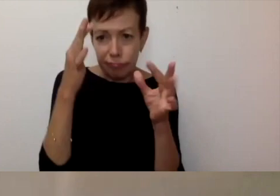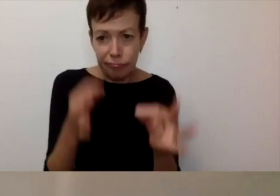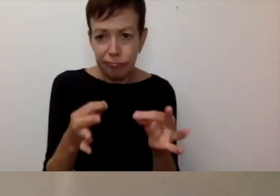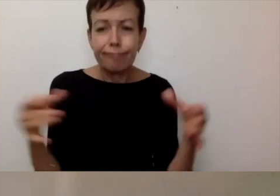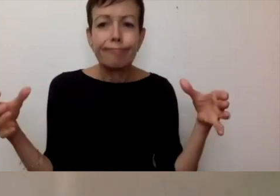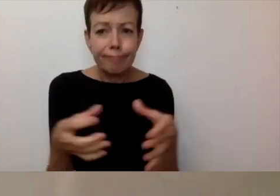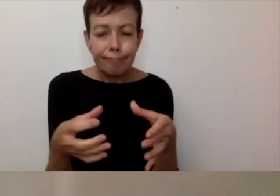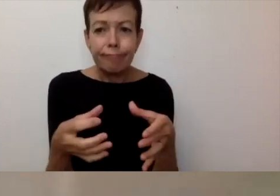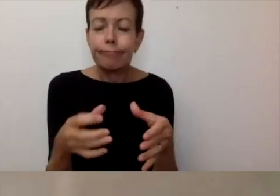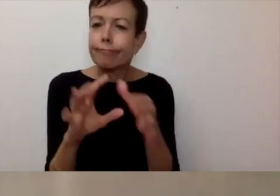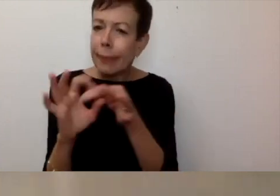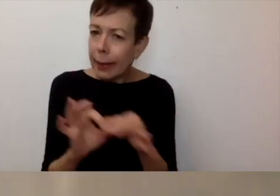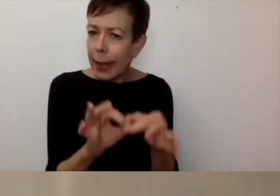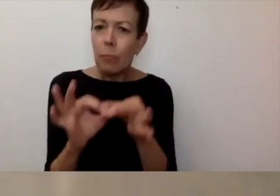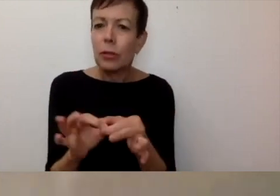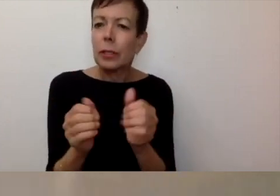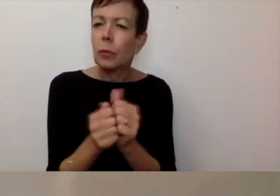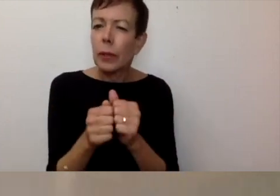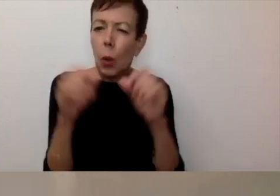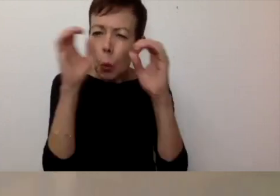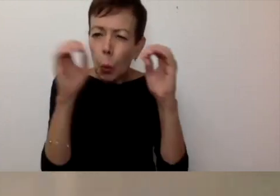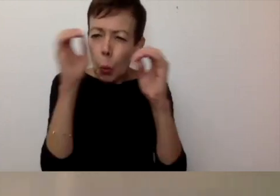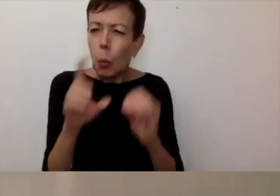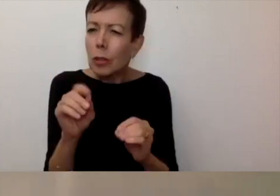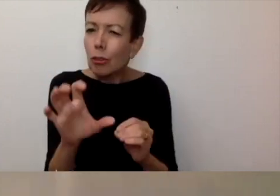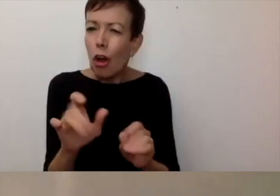collaborate collaboratively and collegially uh